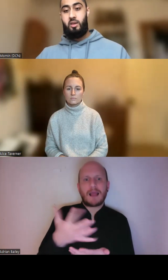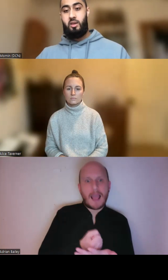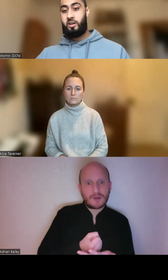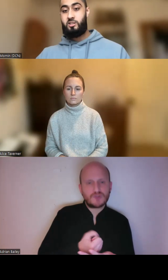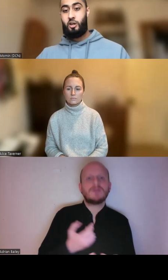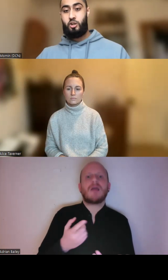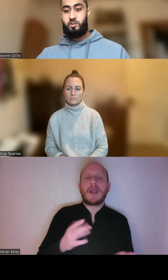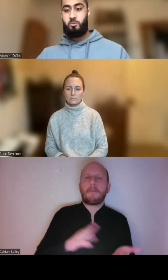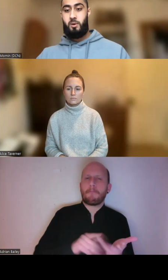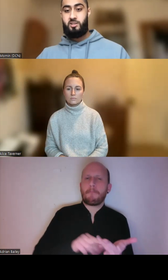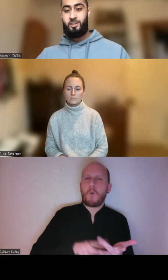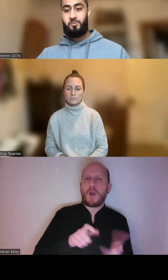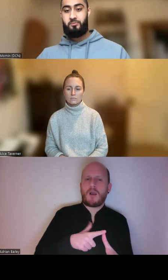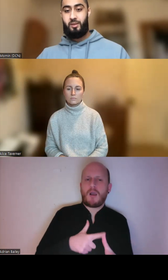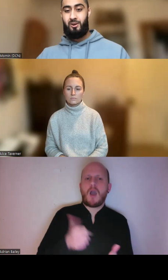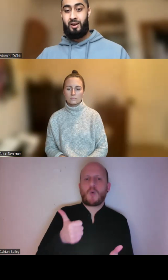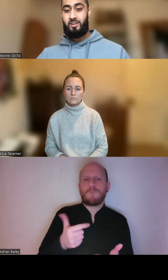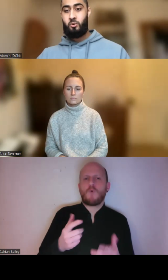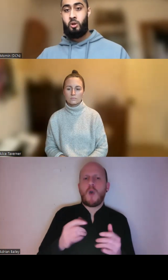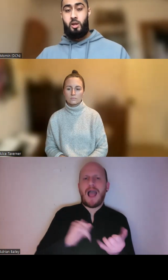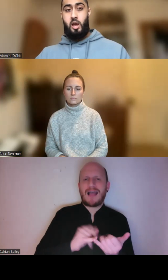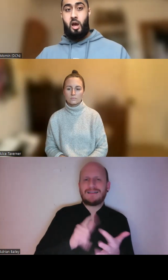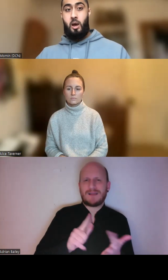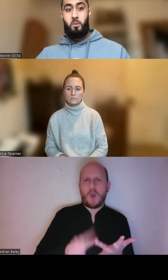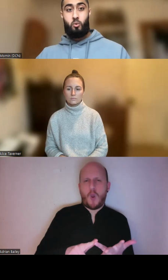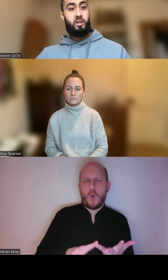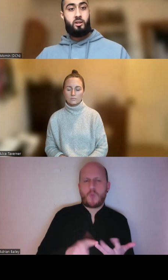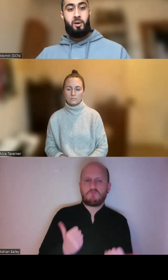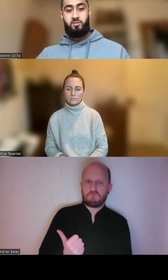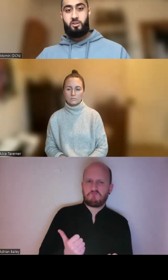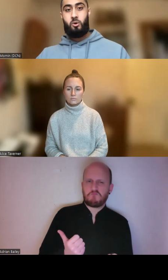Then Monica, search engine optimization. All right, so you're welcome after this call